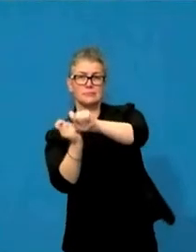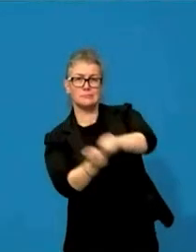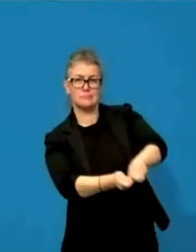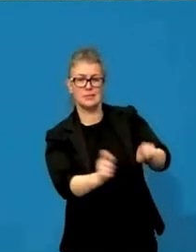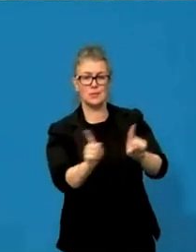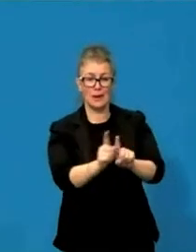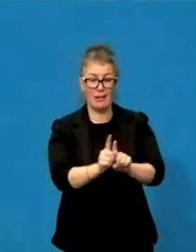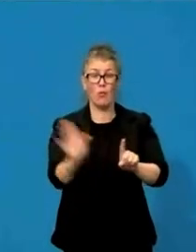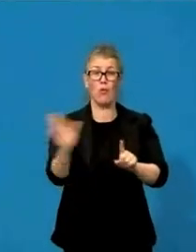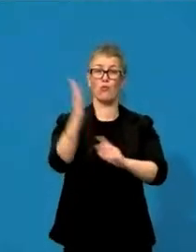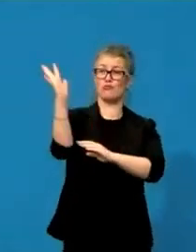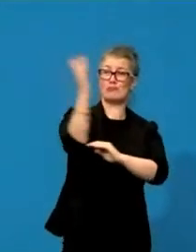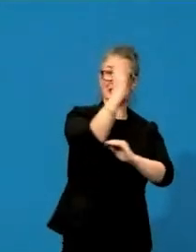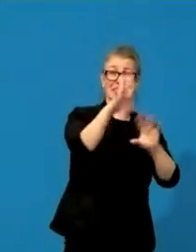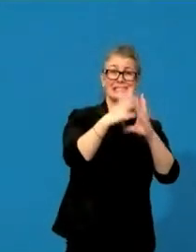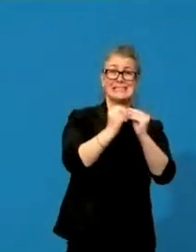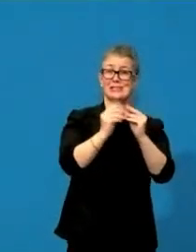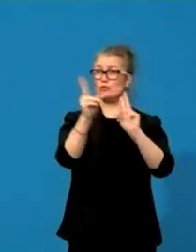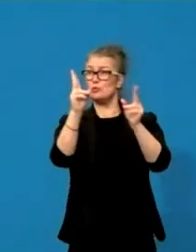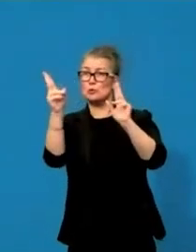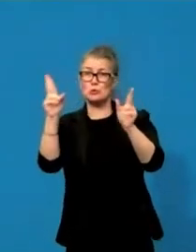I cut down the trees and put it into a bonfire.